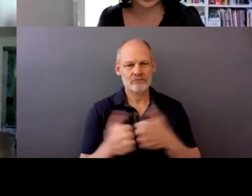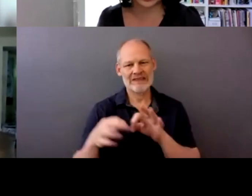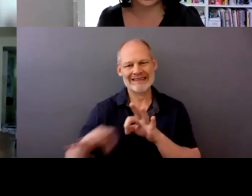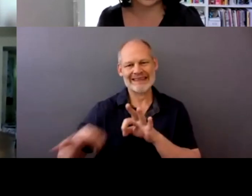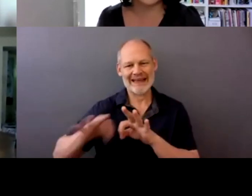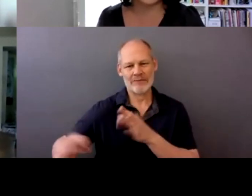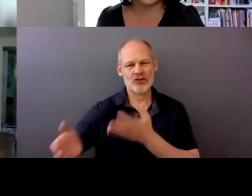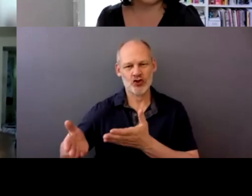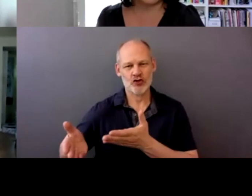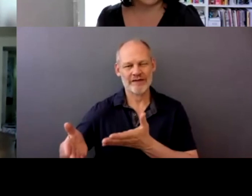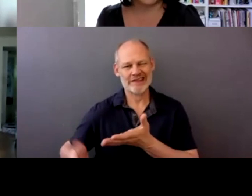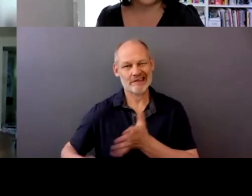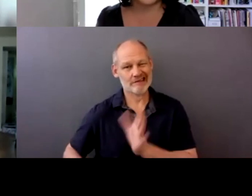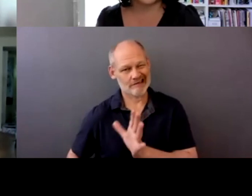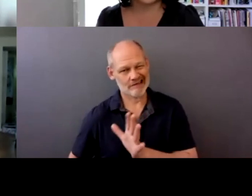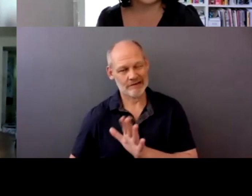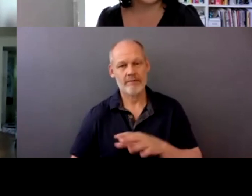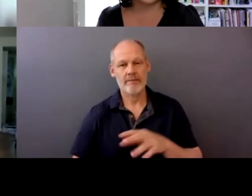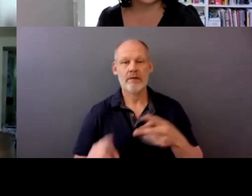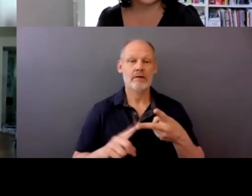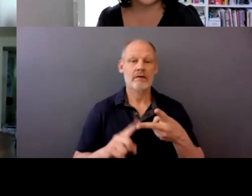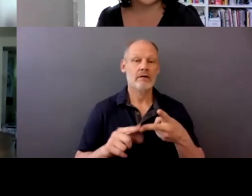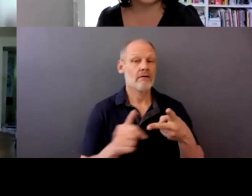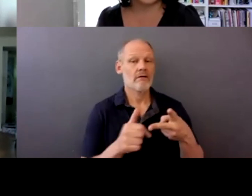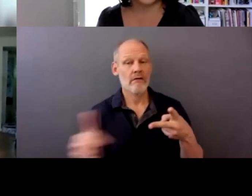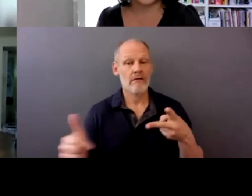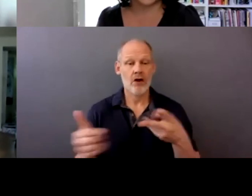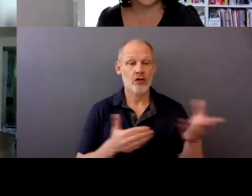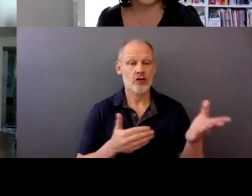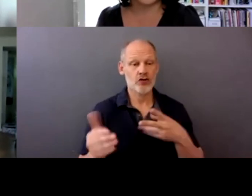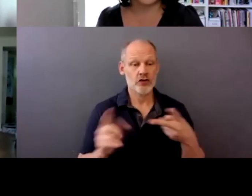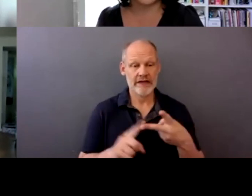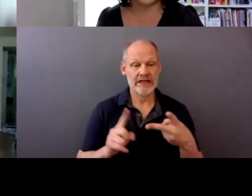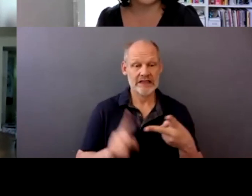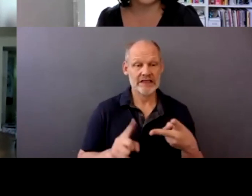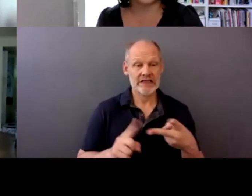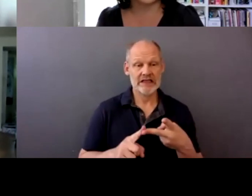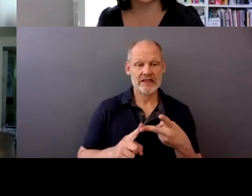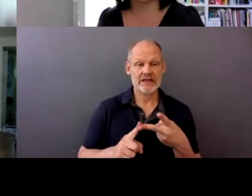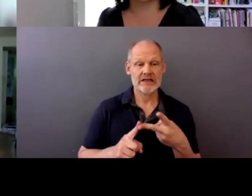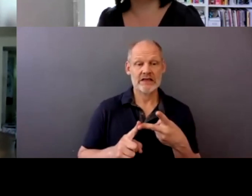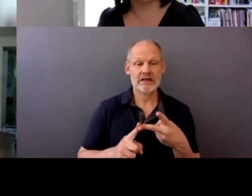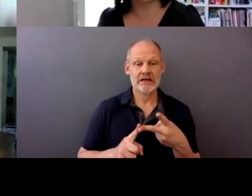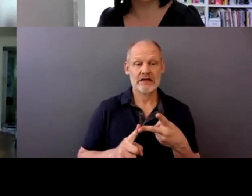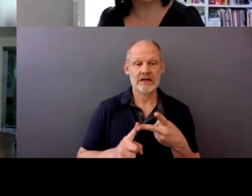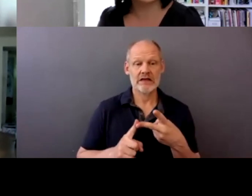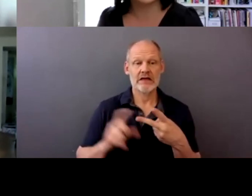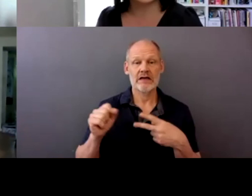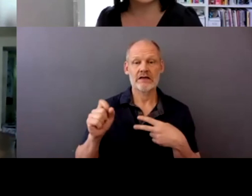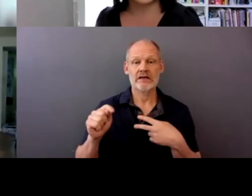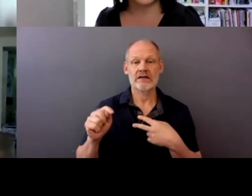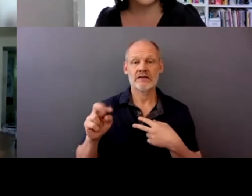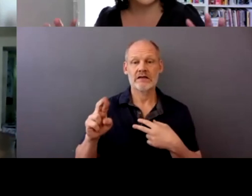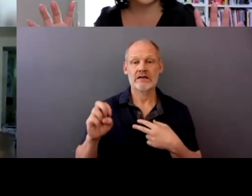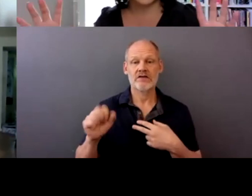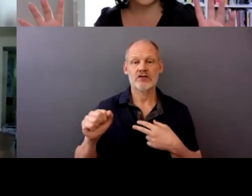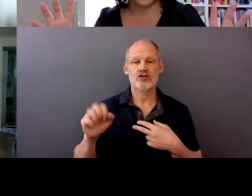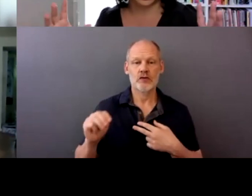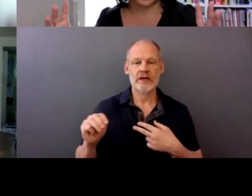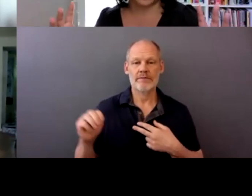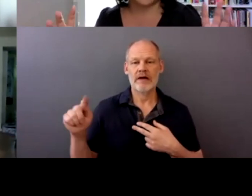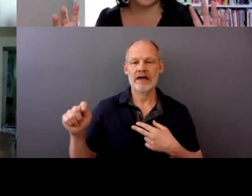through this Western Museum Association series of webinars Stream Text. It takes over the Webpage